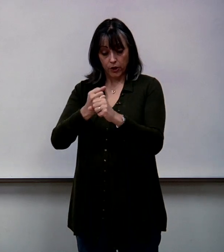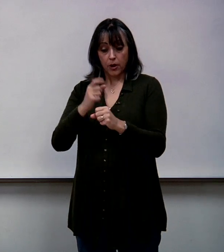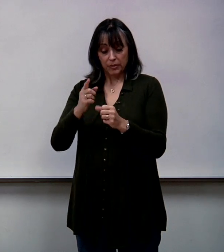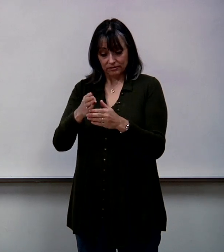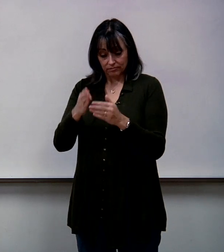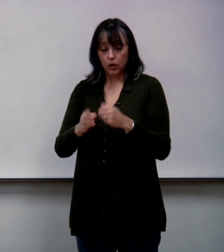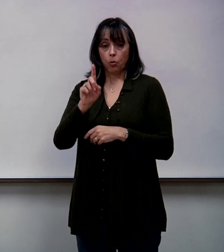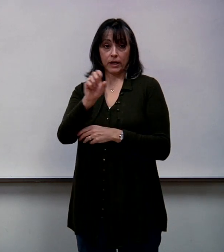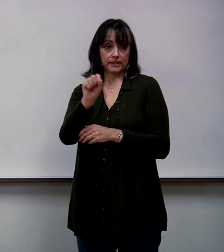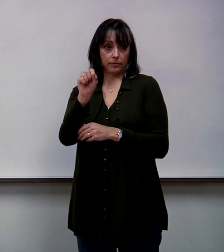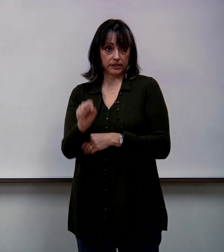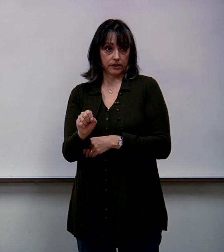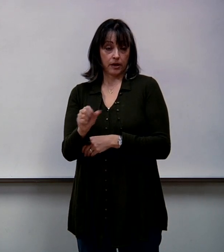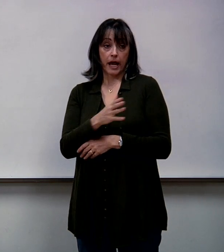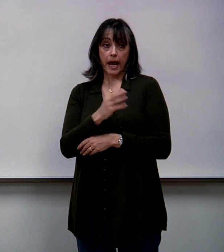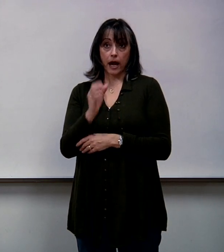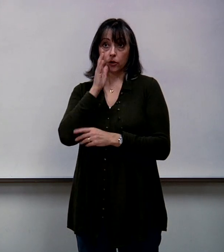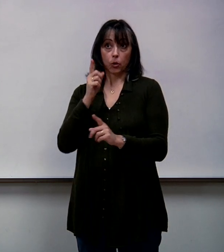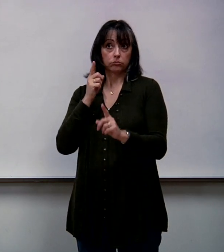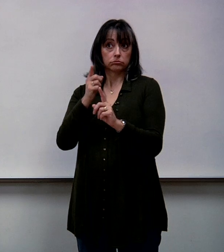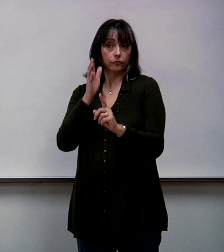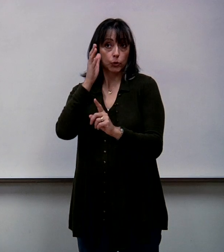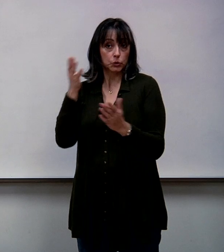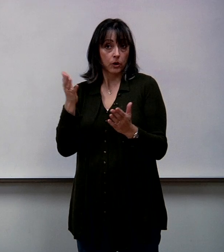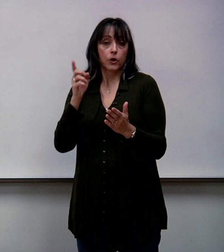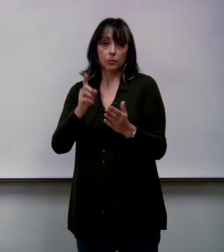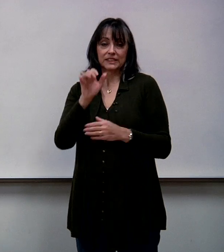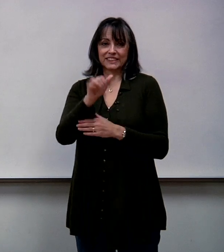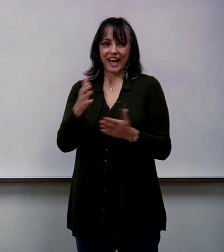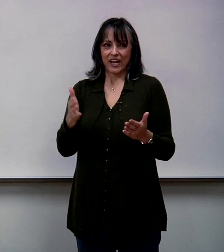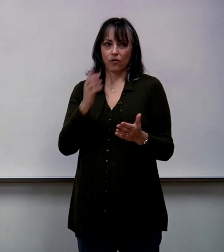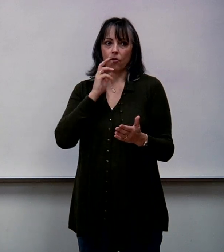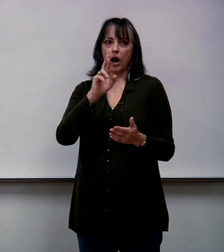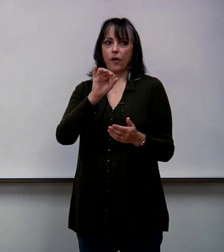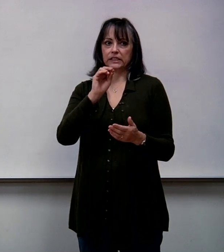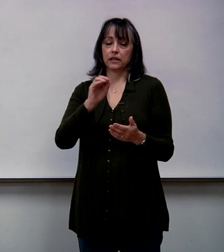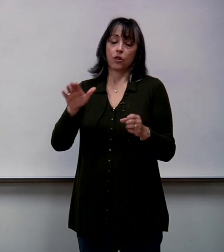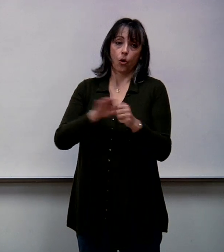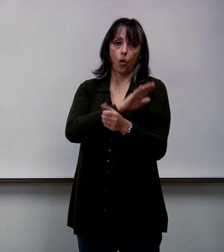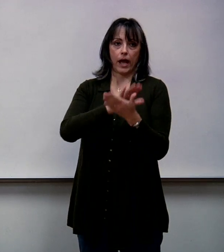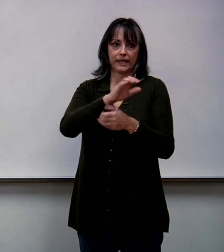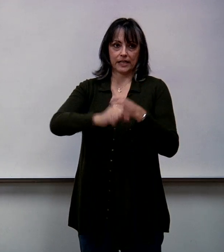also intend to be at RIT next year for the whole academic year. No Co-Ops.